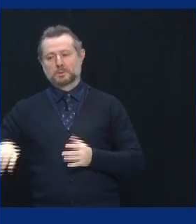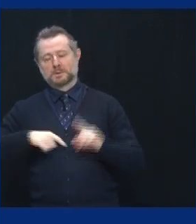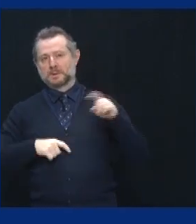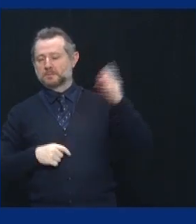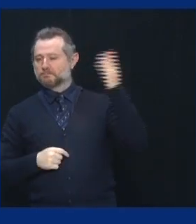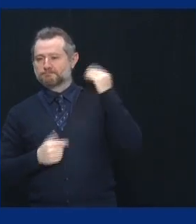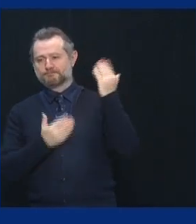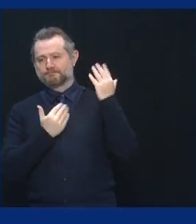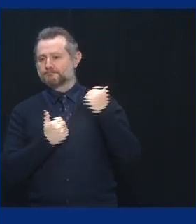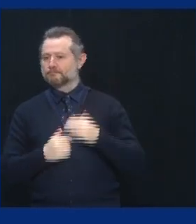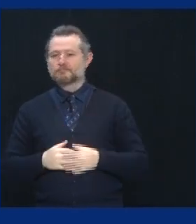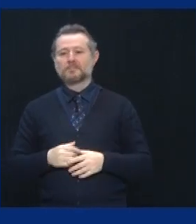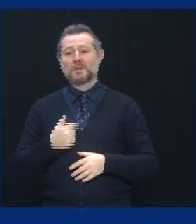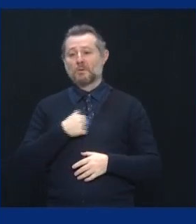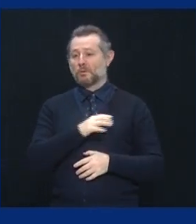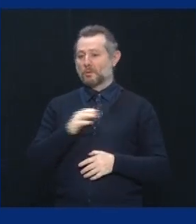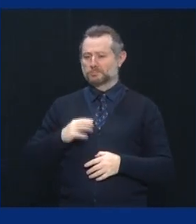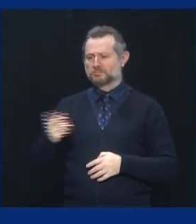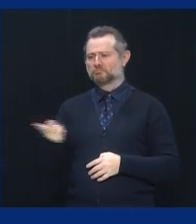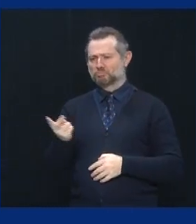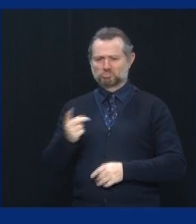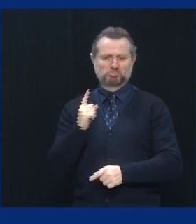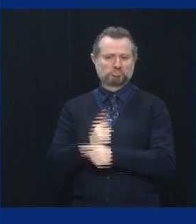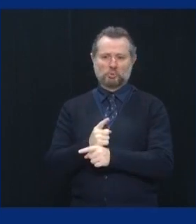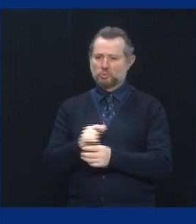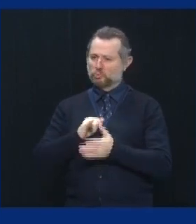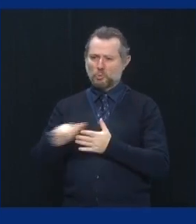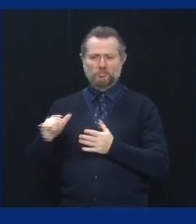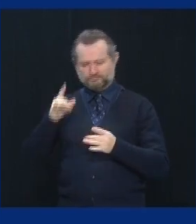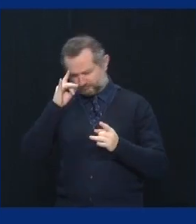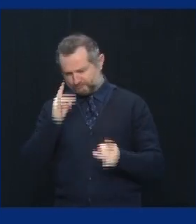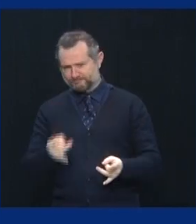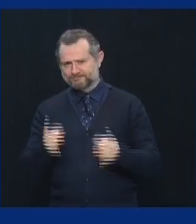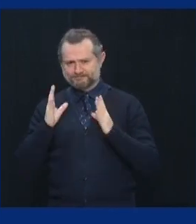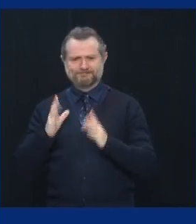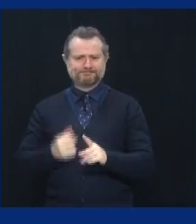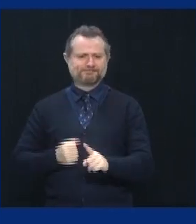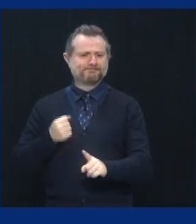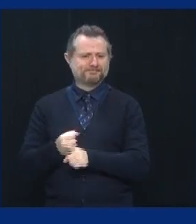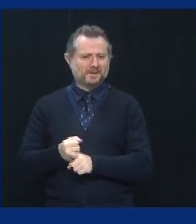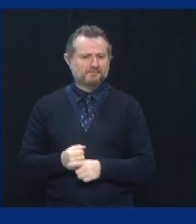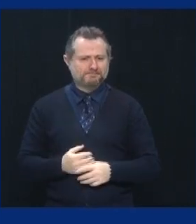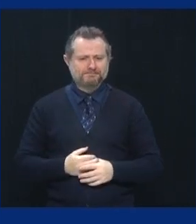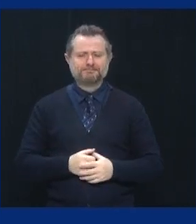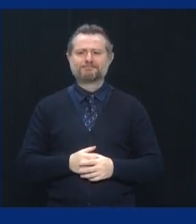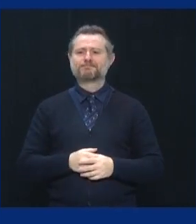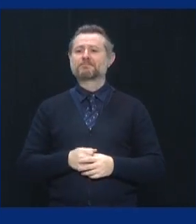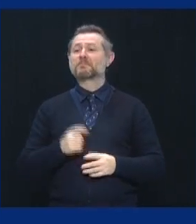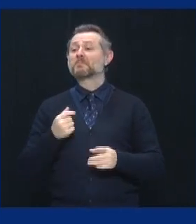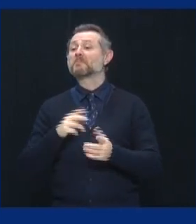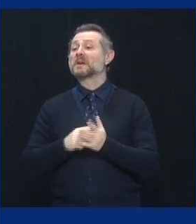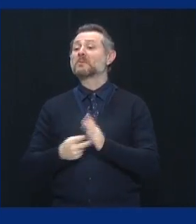WE'RE PLEASED WITH HIS PLAN. BUT WE HAVE TO GET HELP FOR NEW YORK, BECAUSE THE CONGRESS